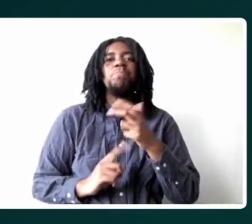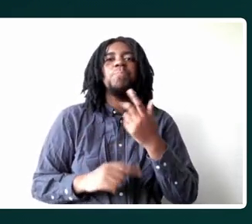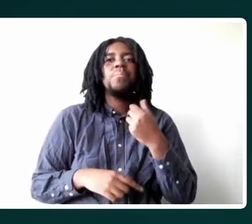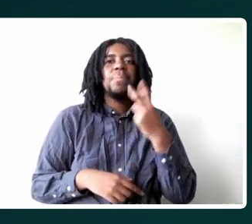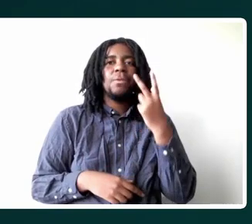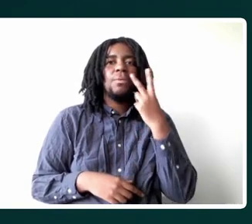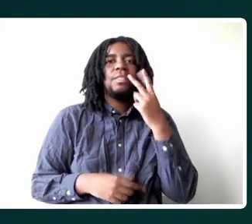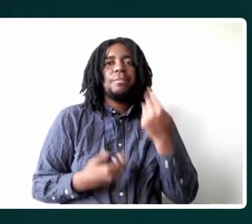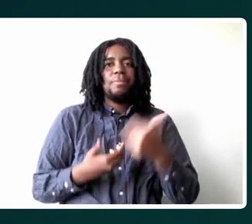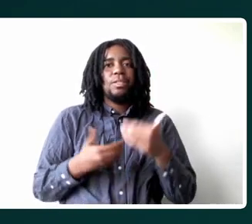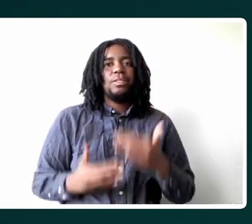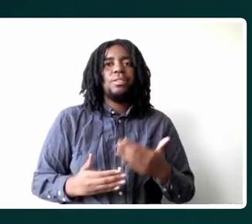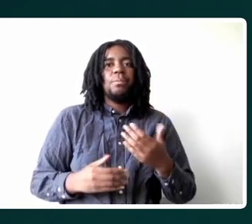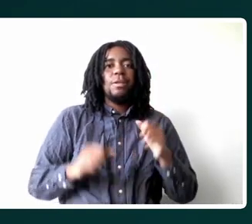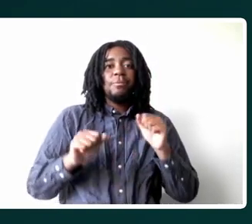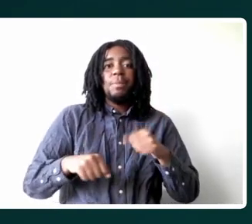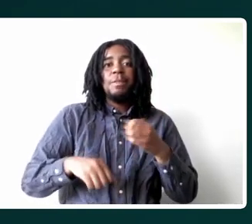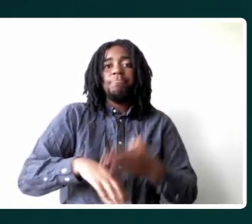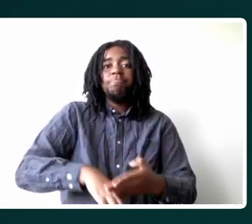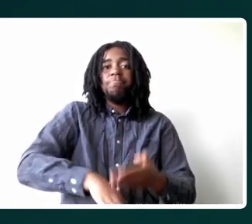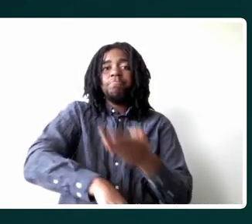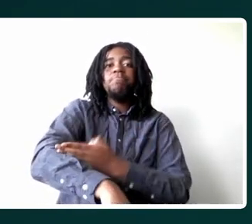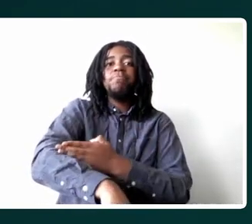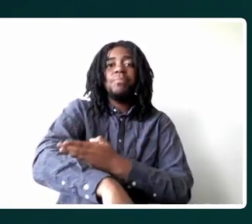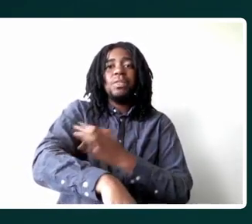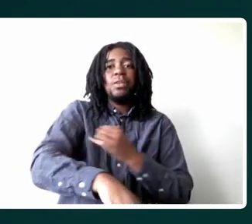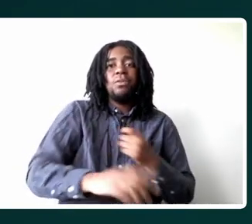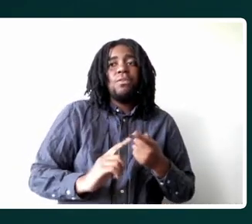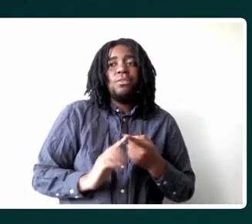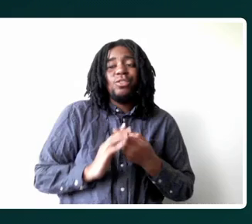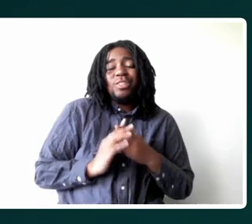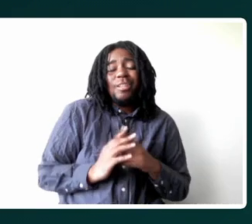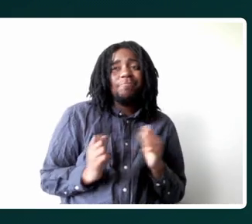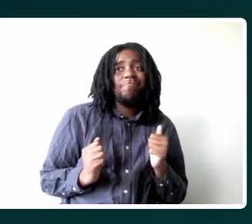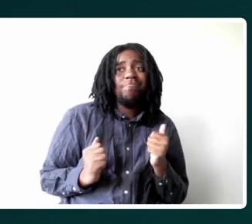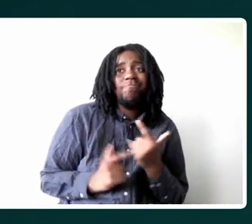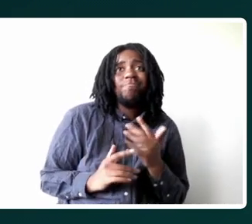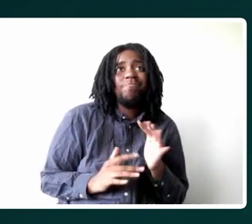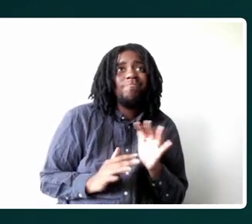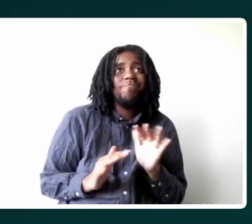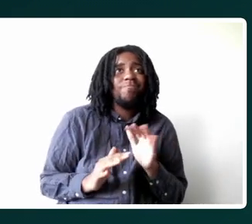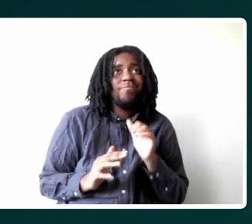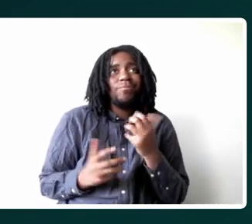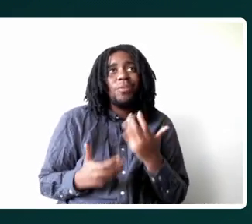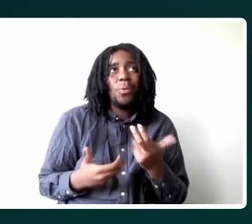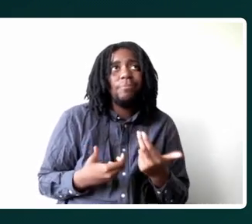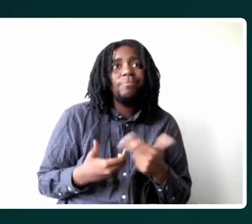the art as they go from very timid and passive museum participants to actively sharing their